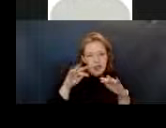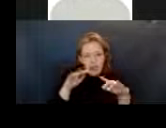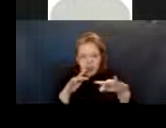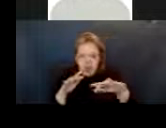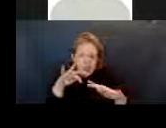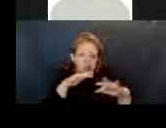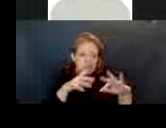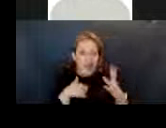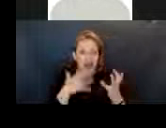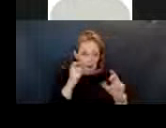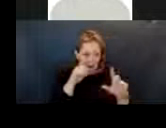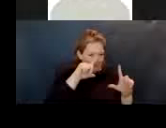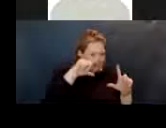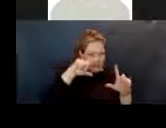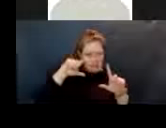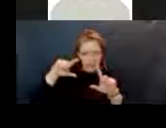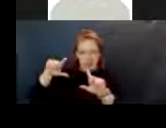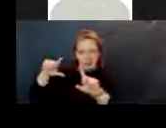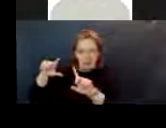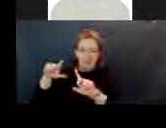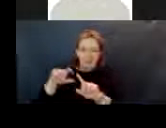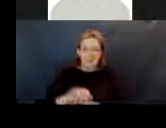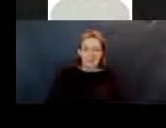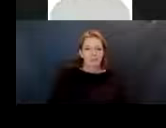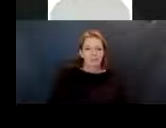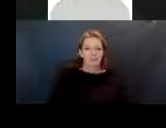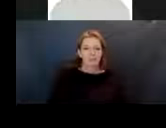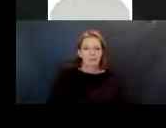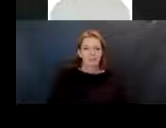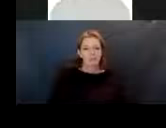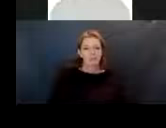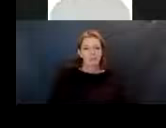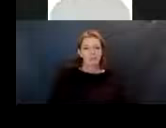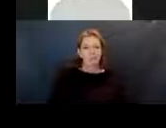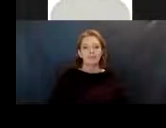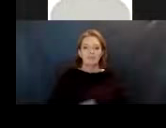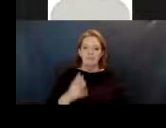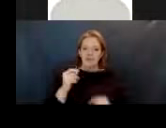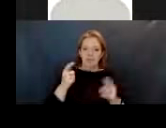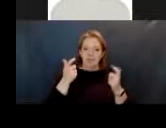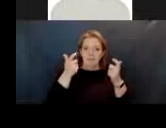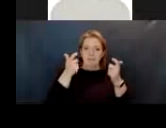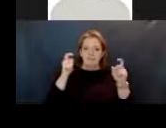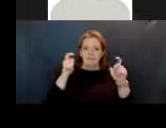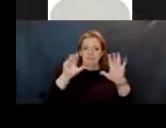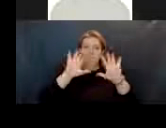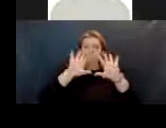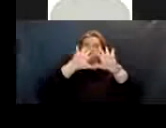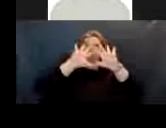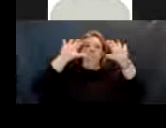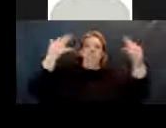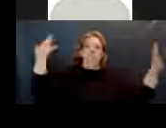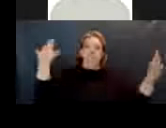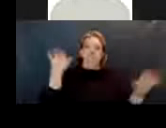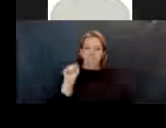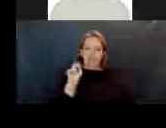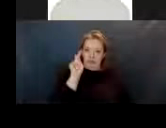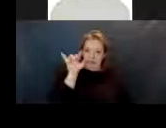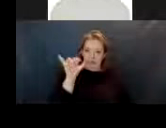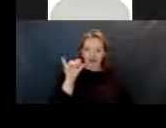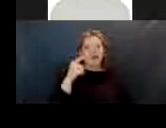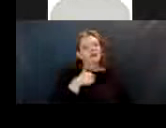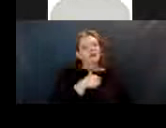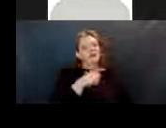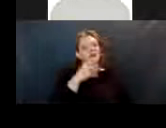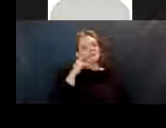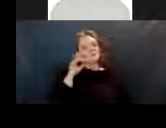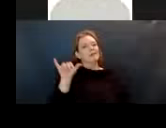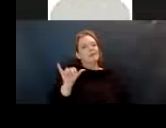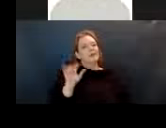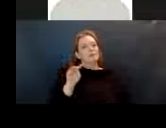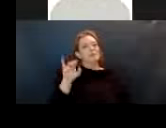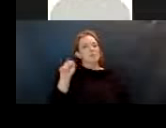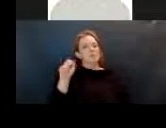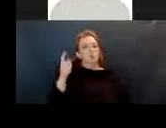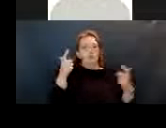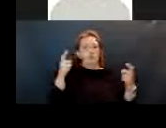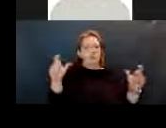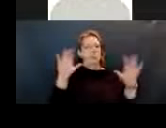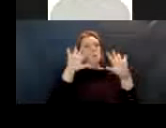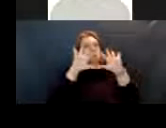for all of those qualities, and the big sky which we also get in the delta, in that plane.